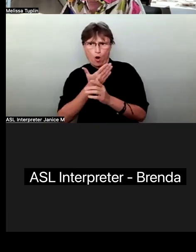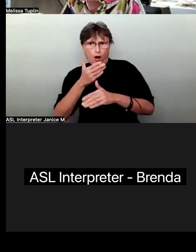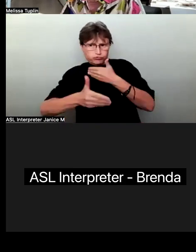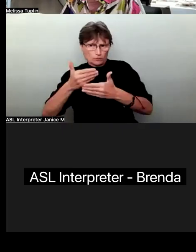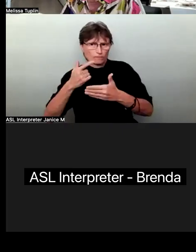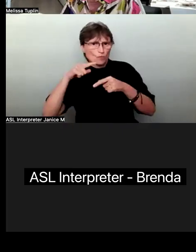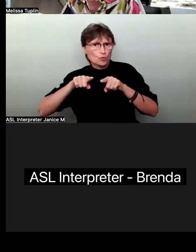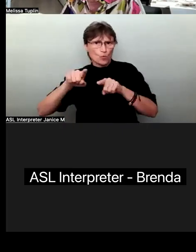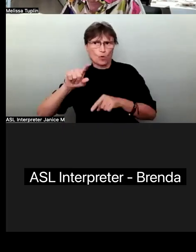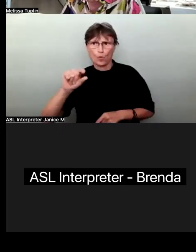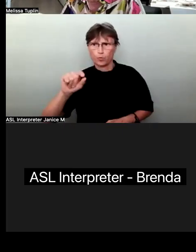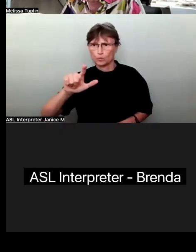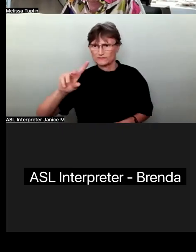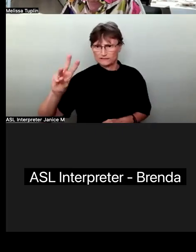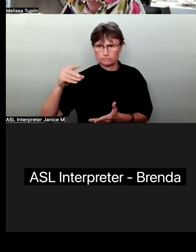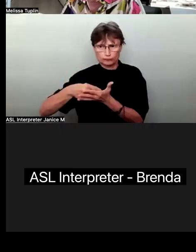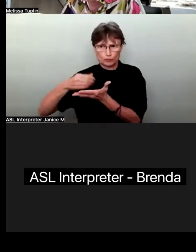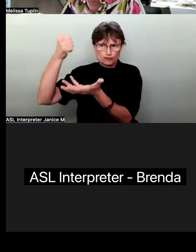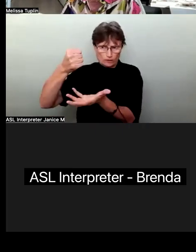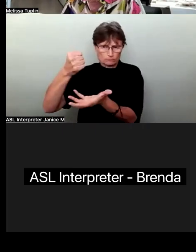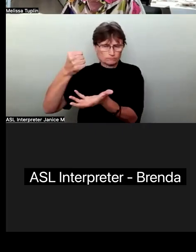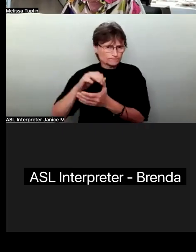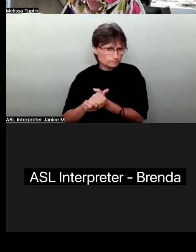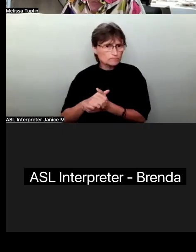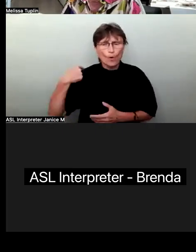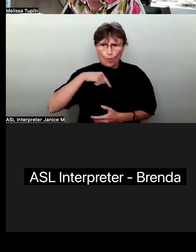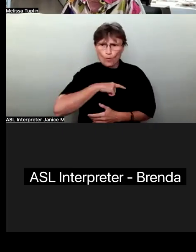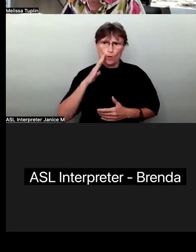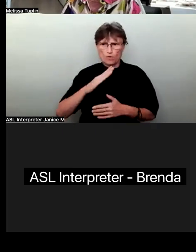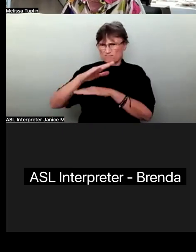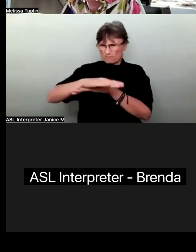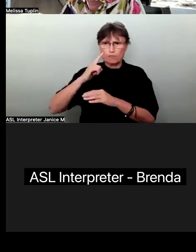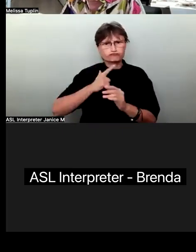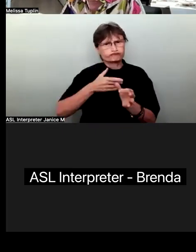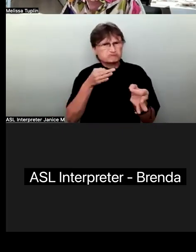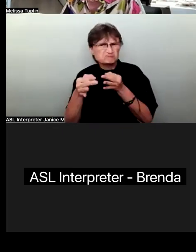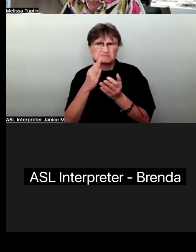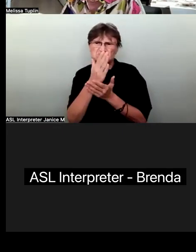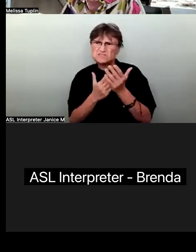specifically on giving instructions and advice on how to build your application. We're not going to